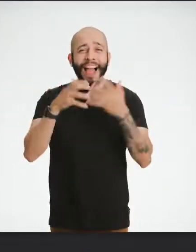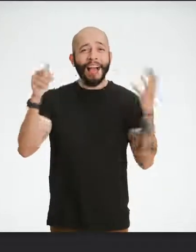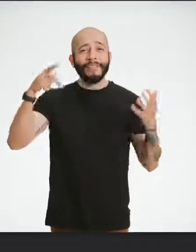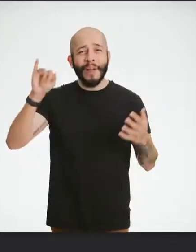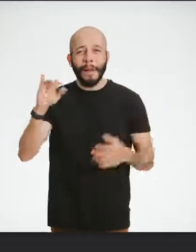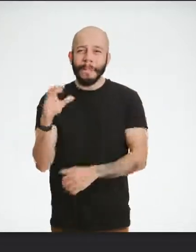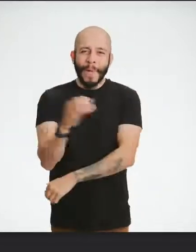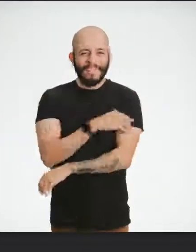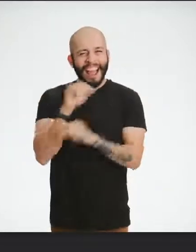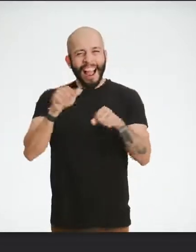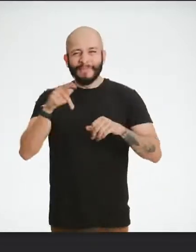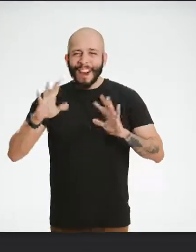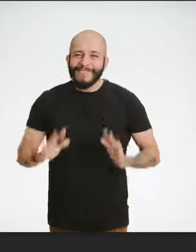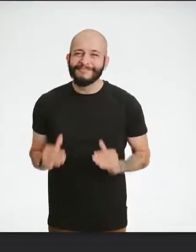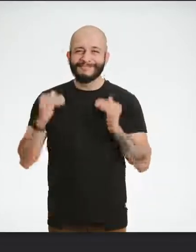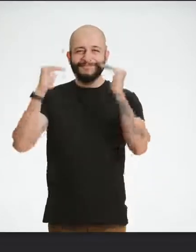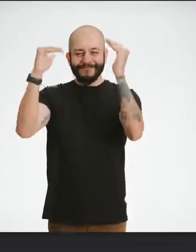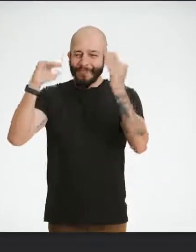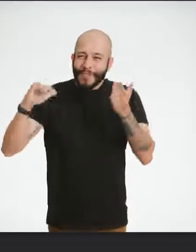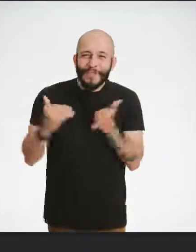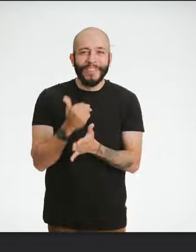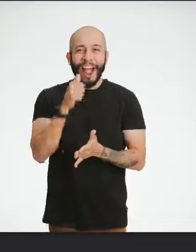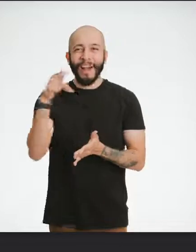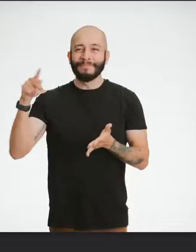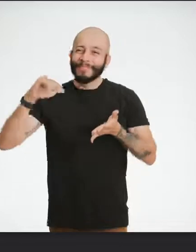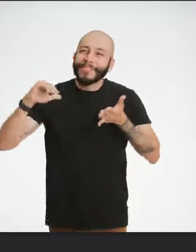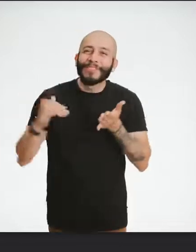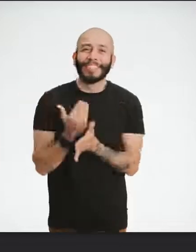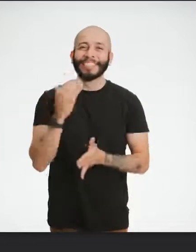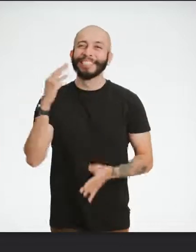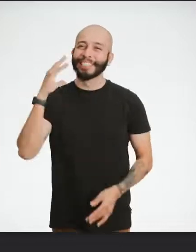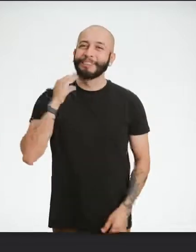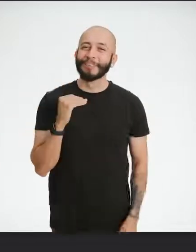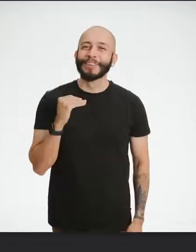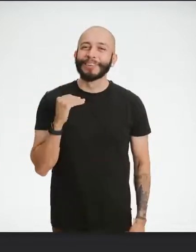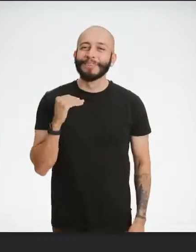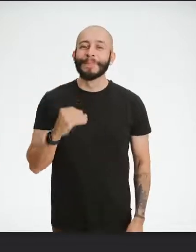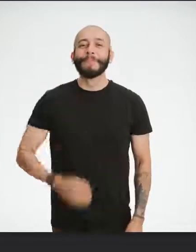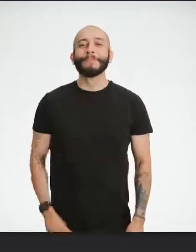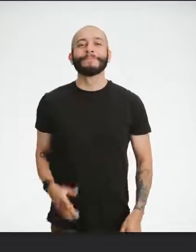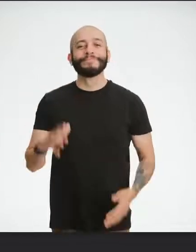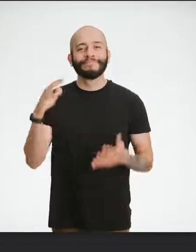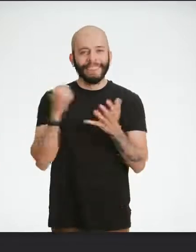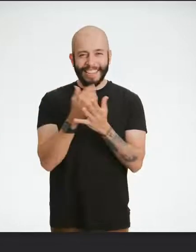need to take your apps further than ever and to create entirely new apps and experiences.